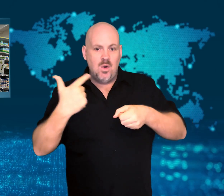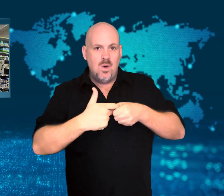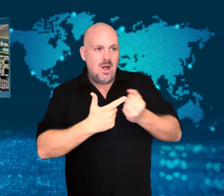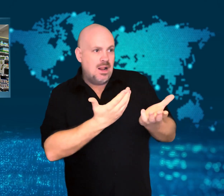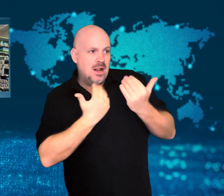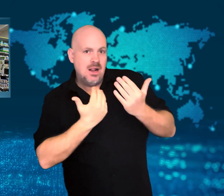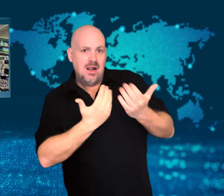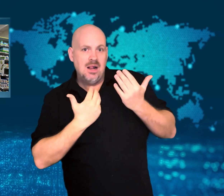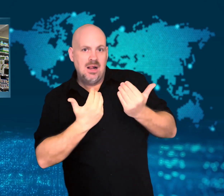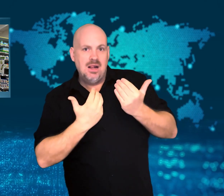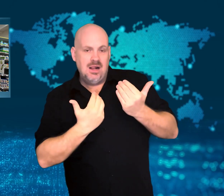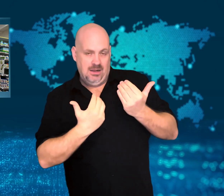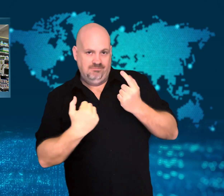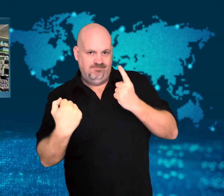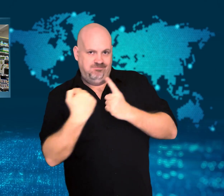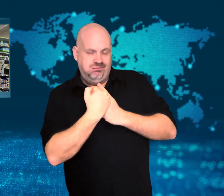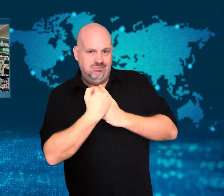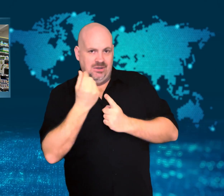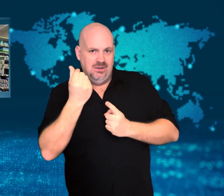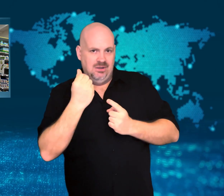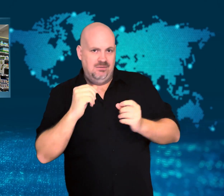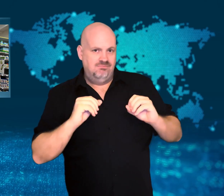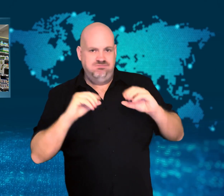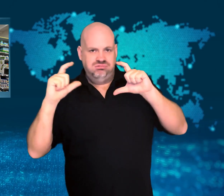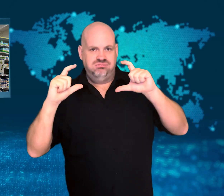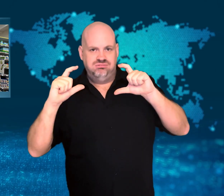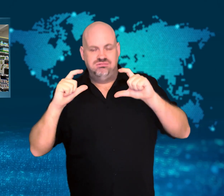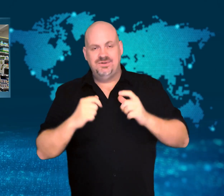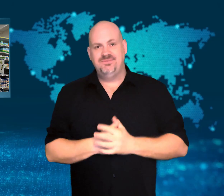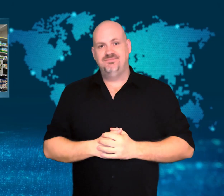rely on oil exports.